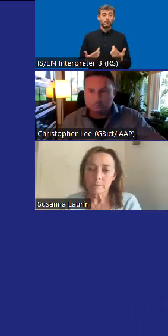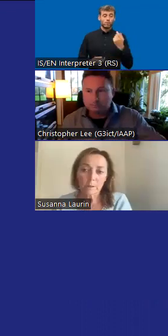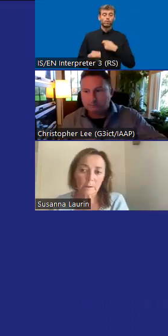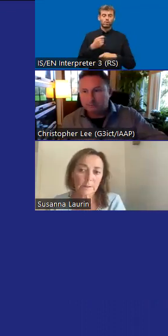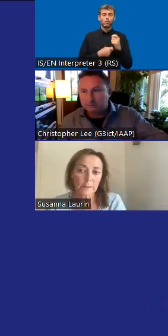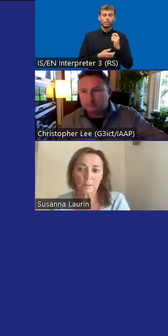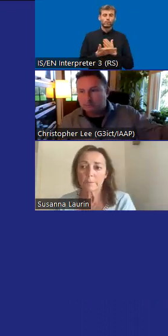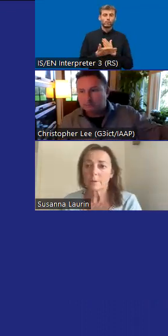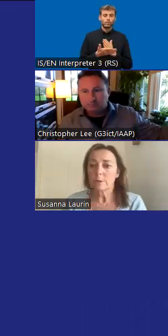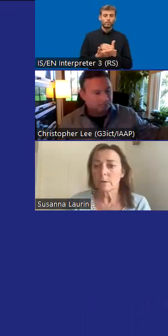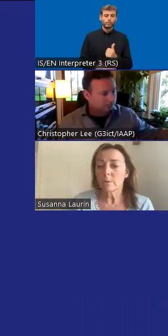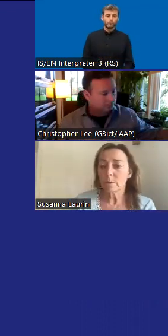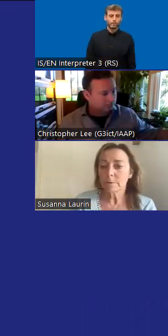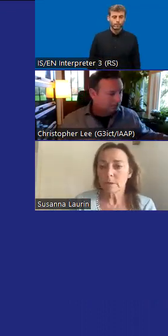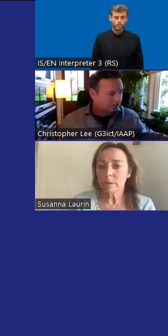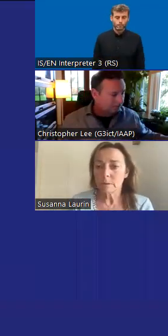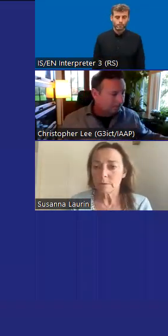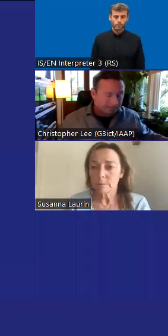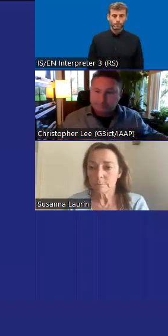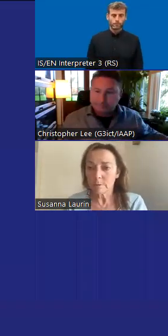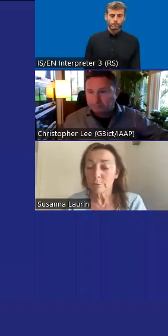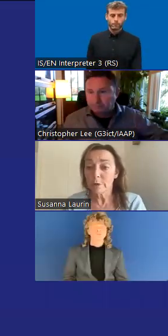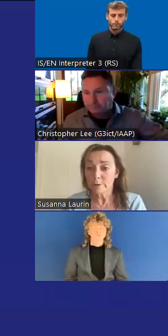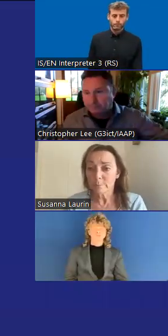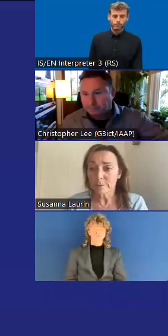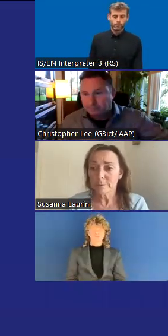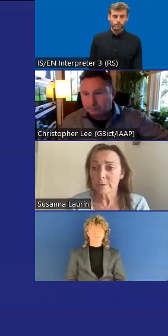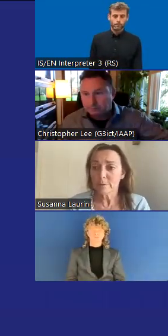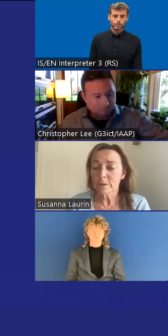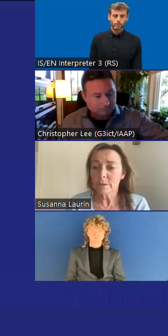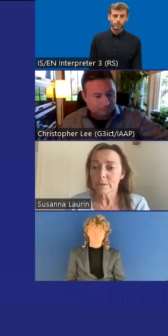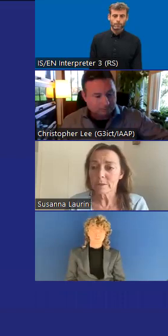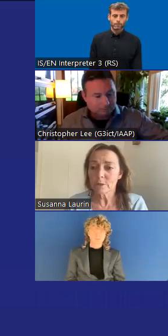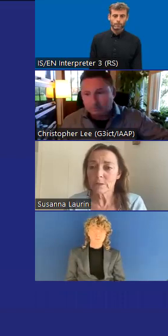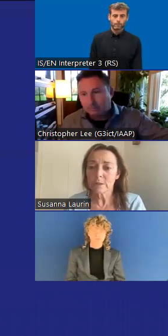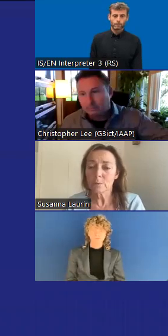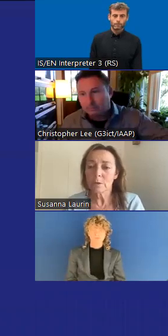certification setup, the Kryterion website seems to be a poor example, so it suggests that